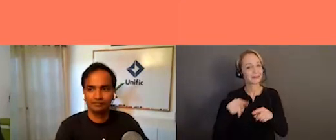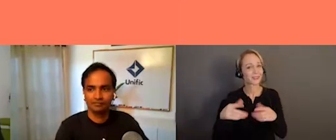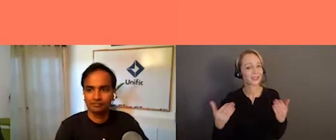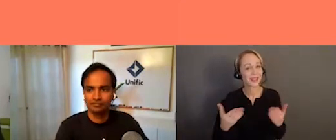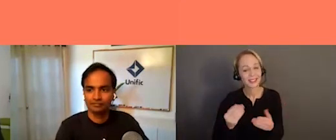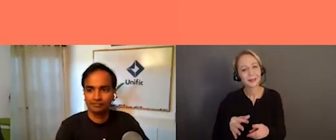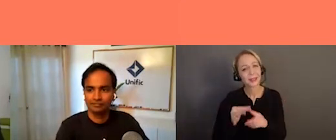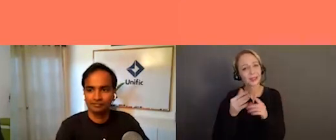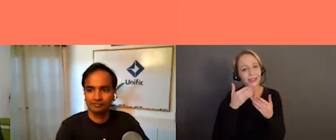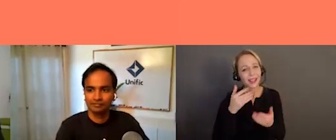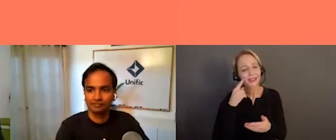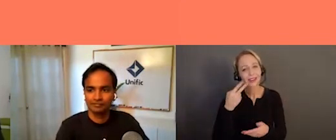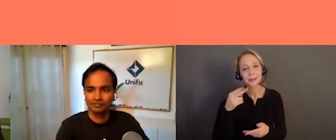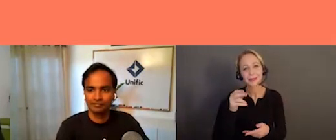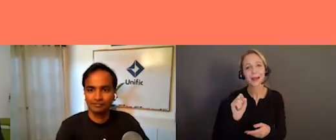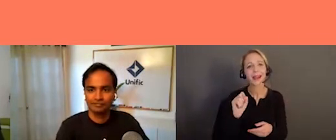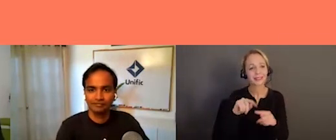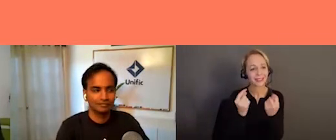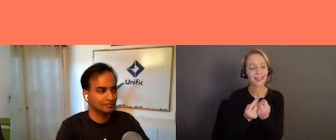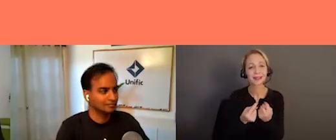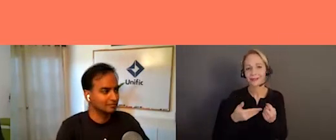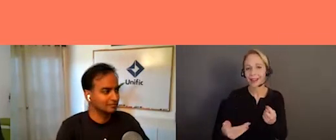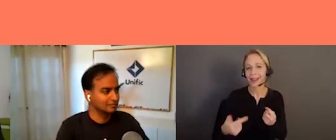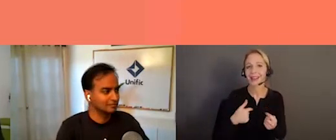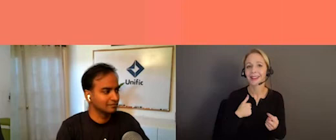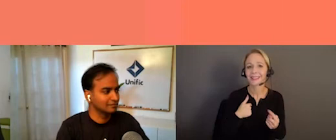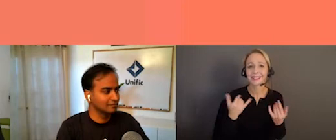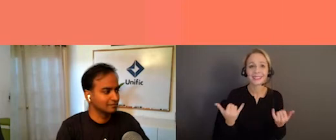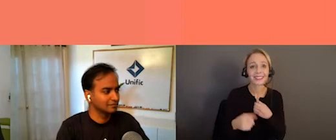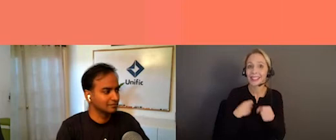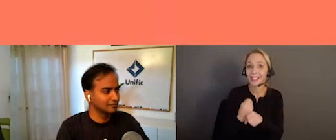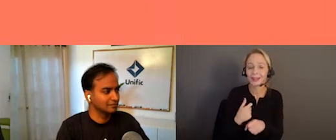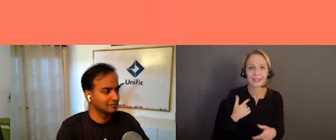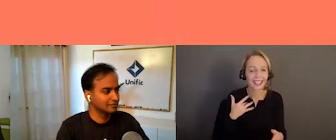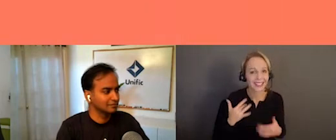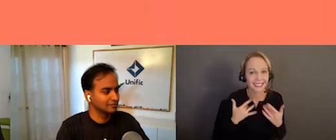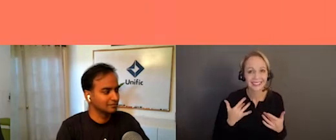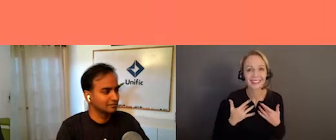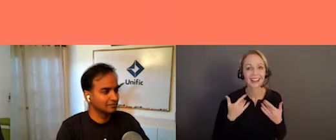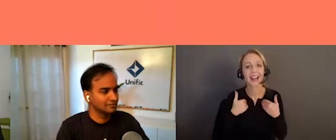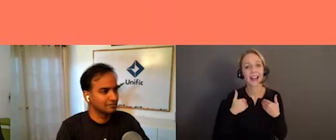AND THANK YOU HubSpot TEAM FOR INVITING US THIS YEAR.